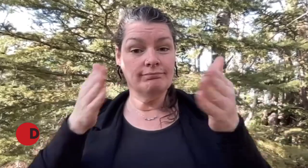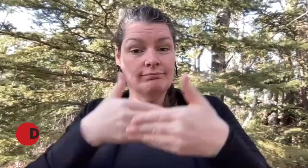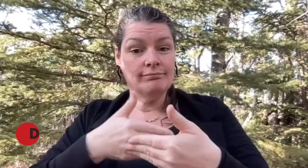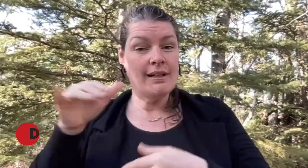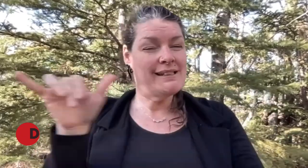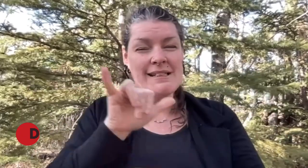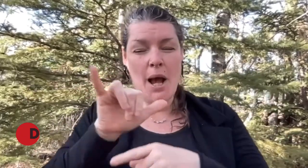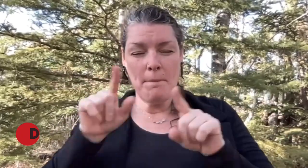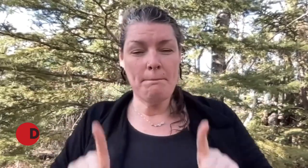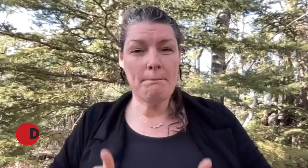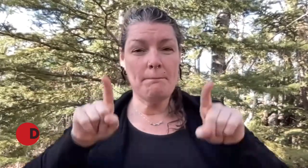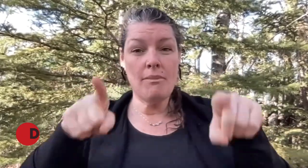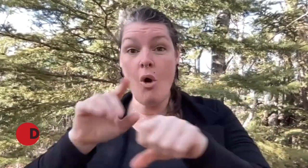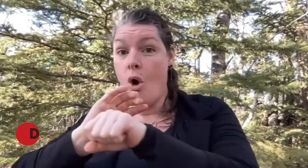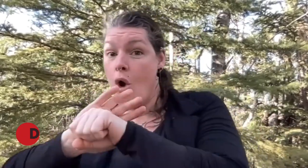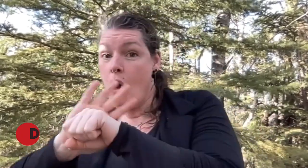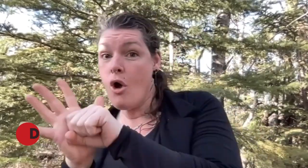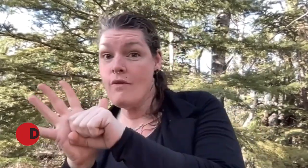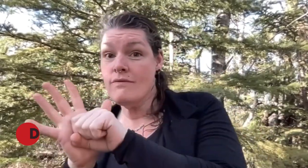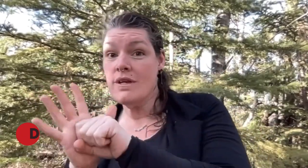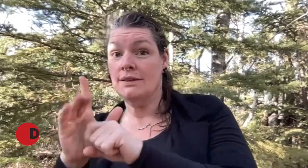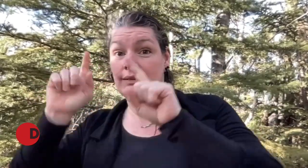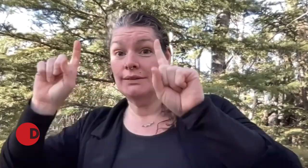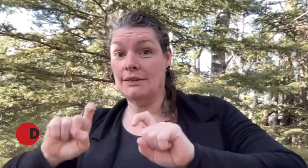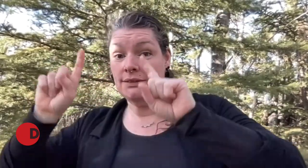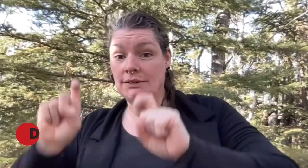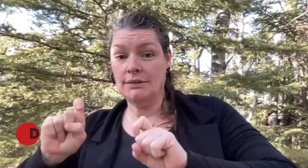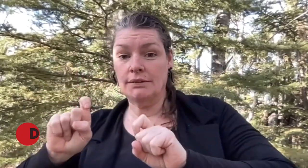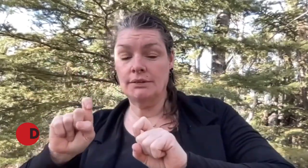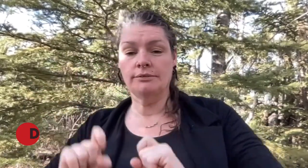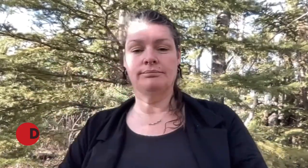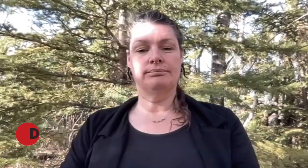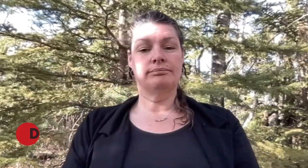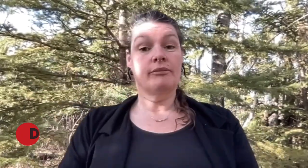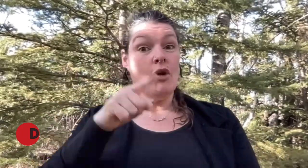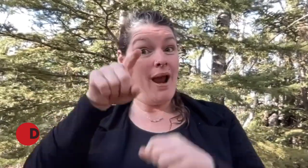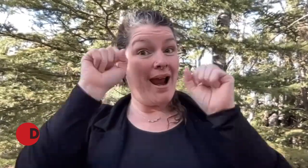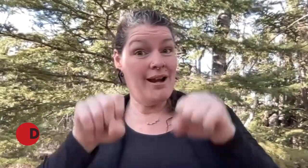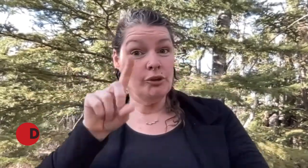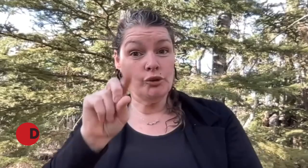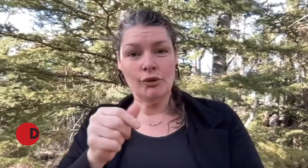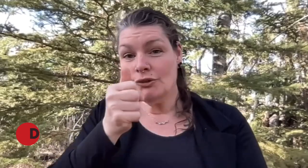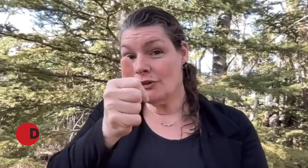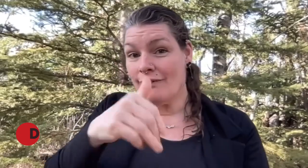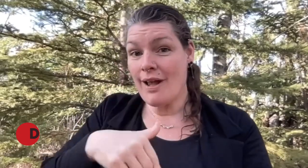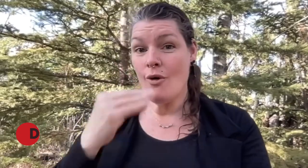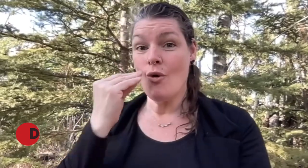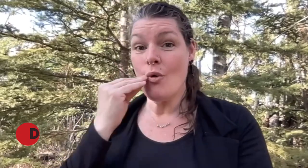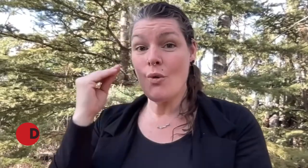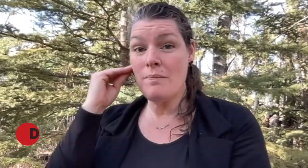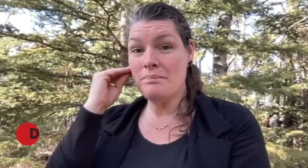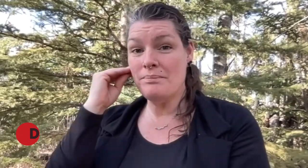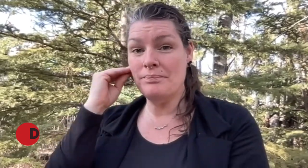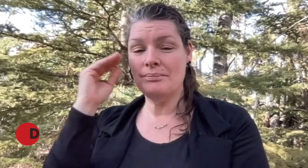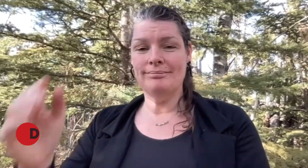it is a quick test that you can do yourself at home.